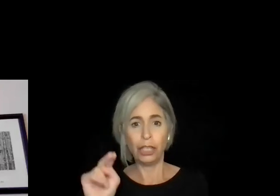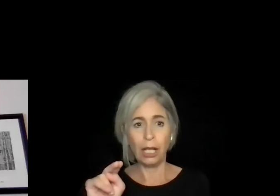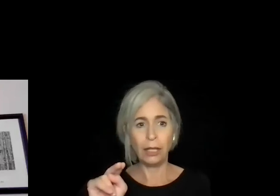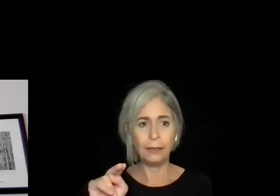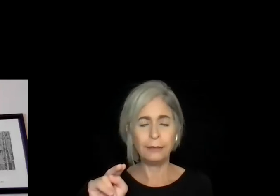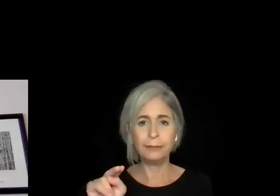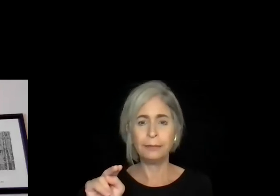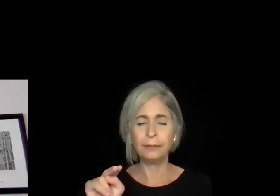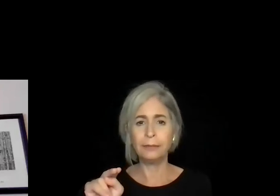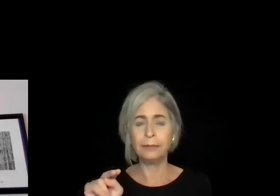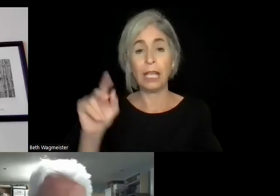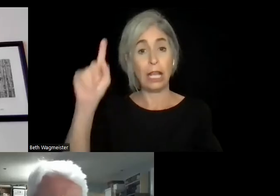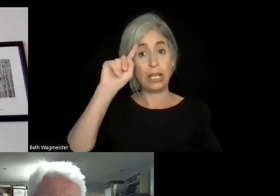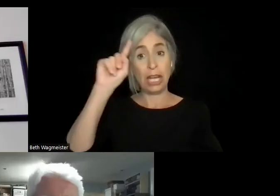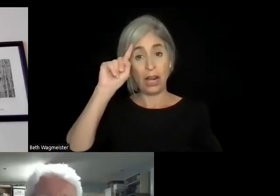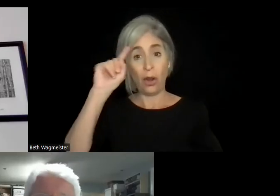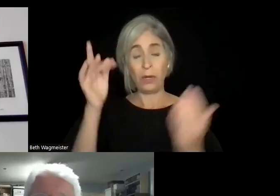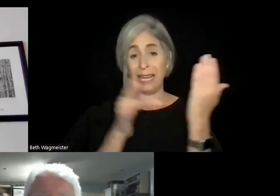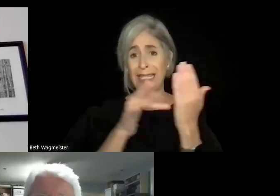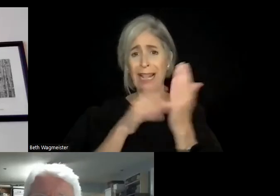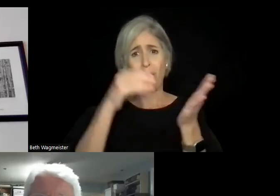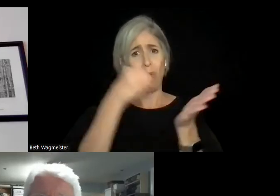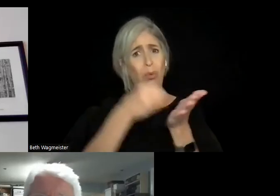manner. Thank you very much.